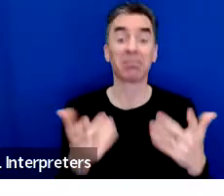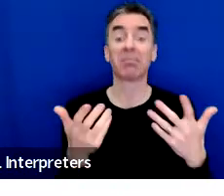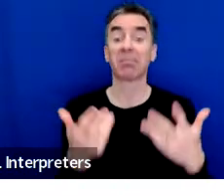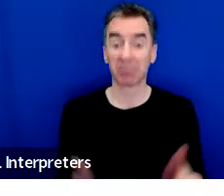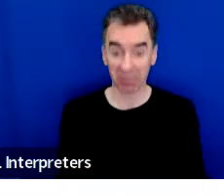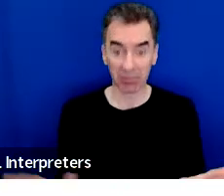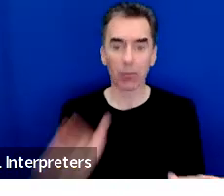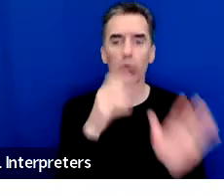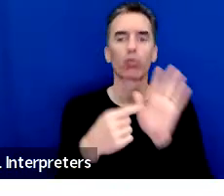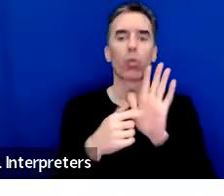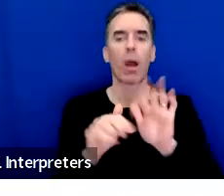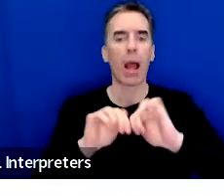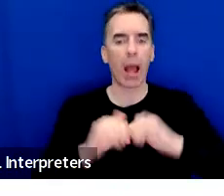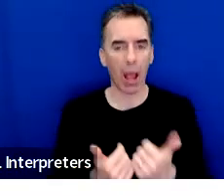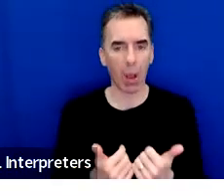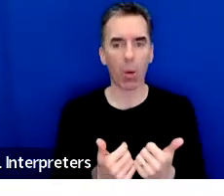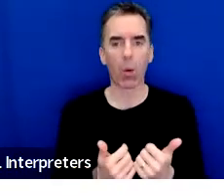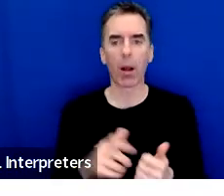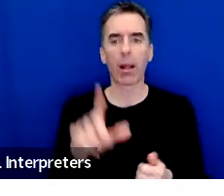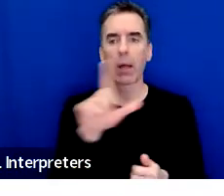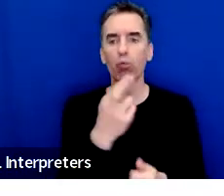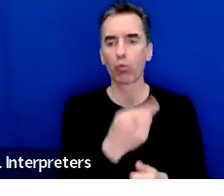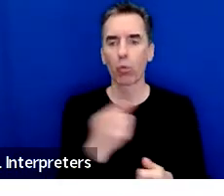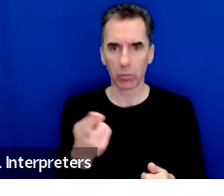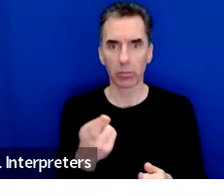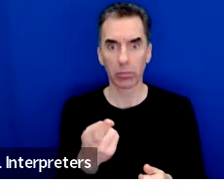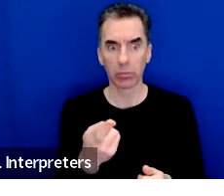I started incorporating library resources into my library technology.